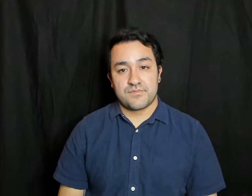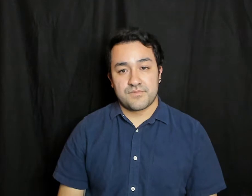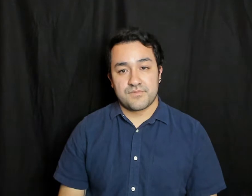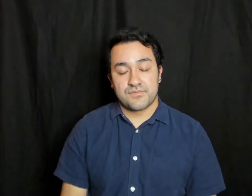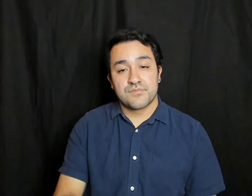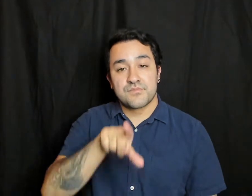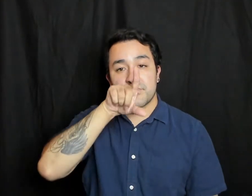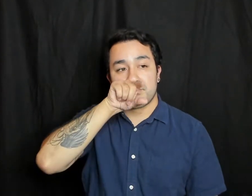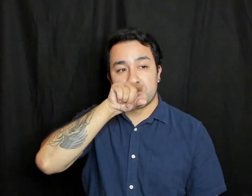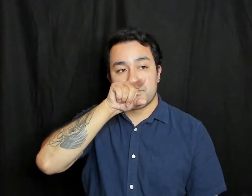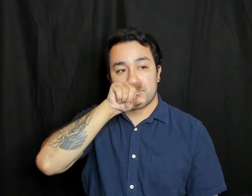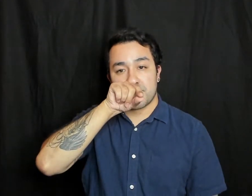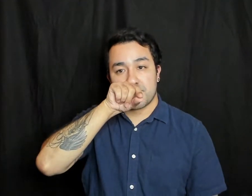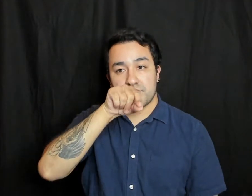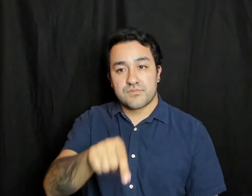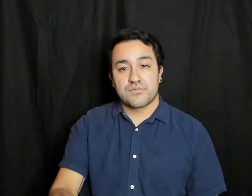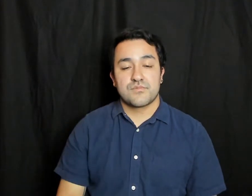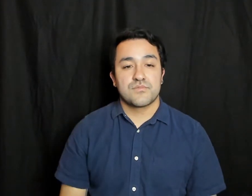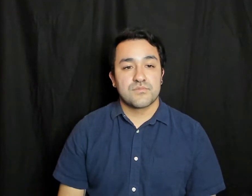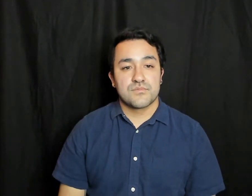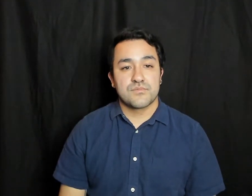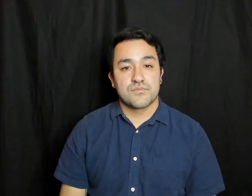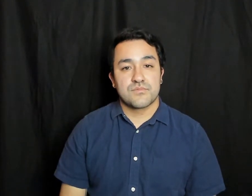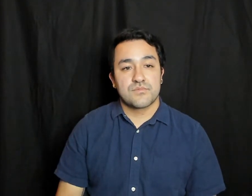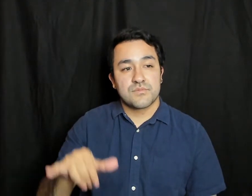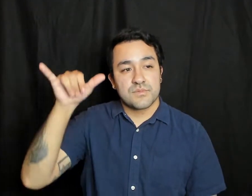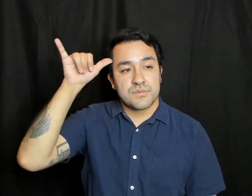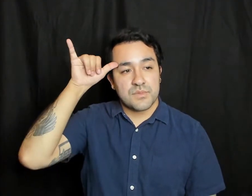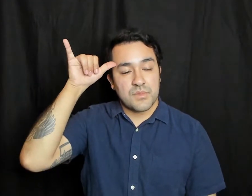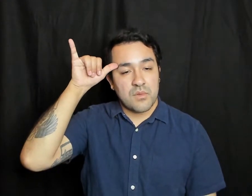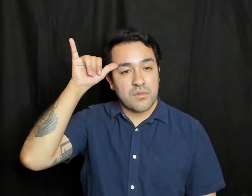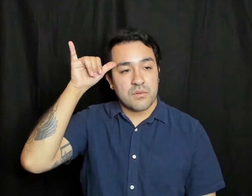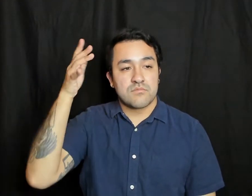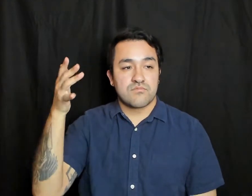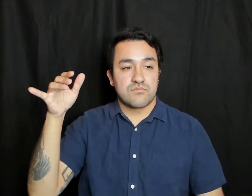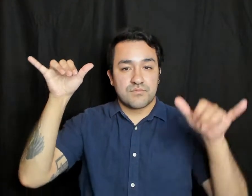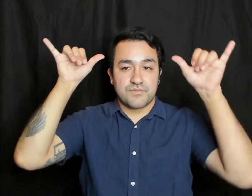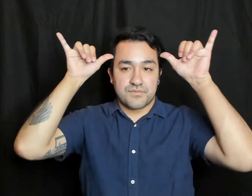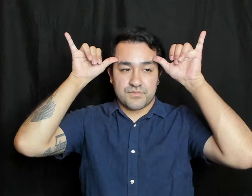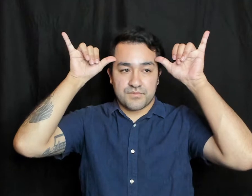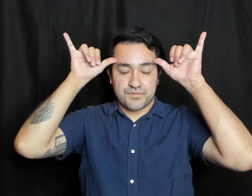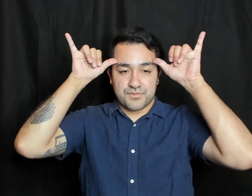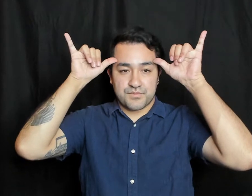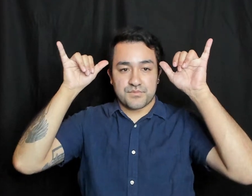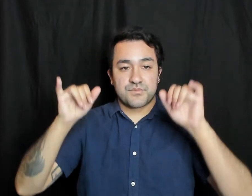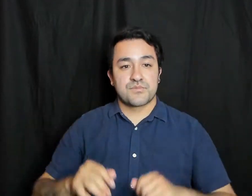BIRD; CHICKEN COW